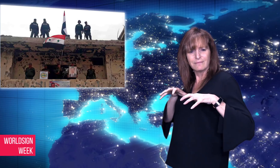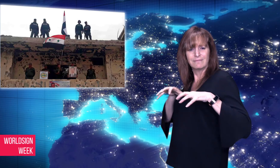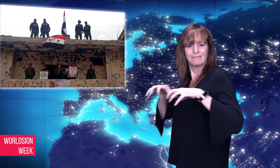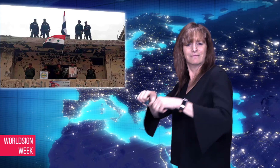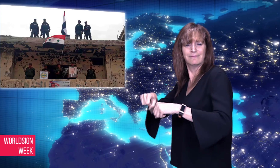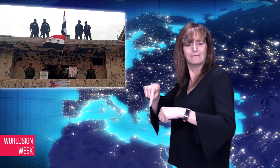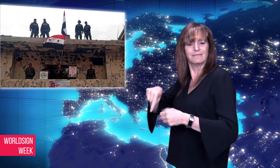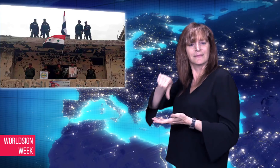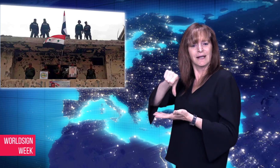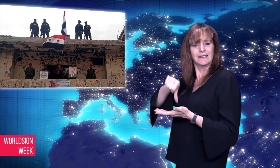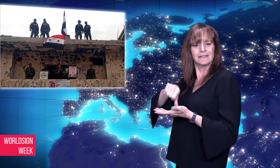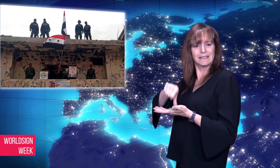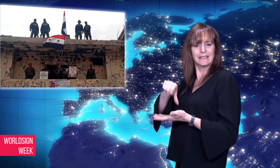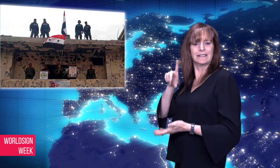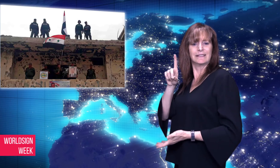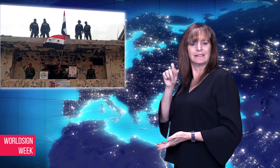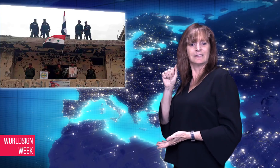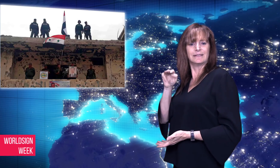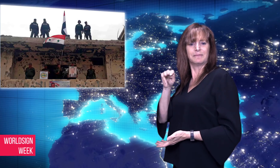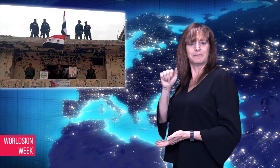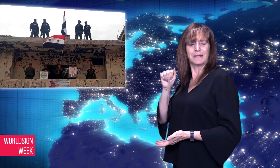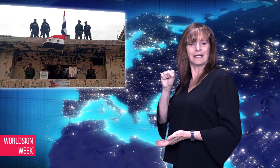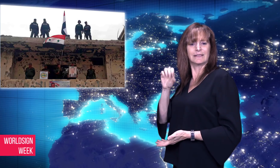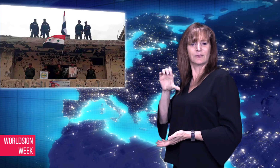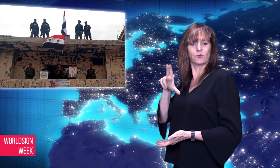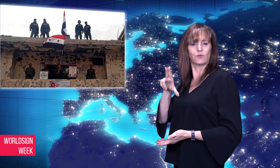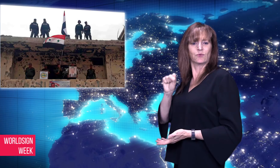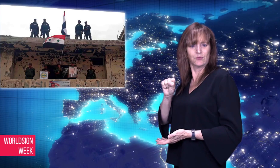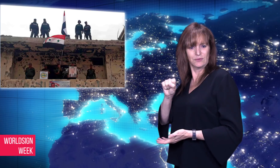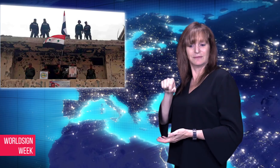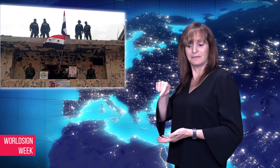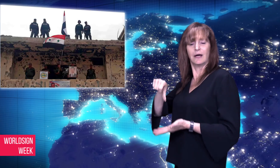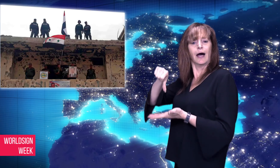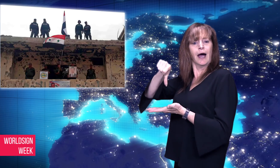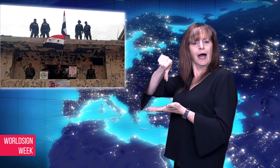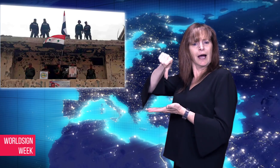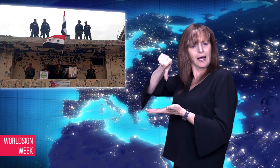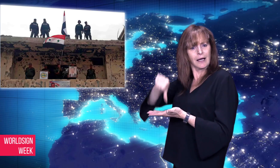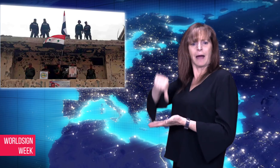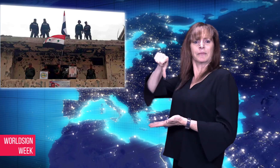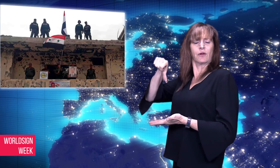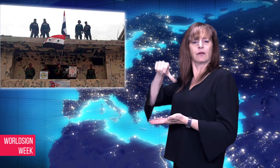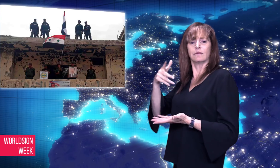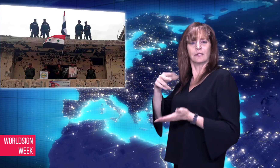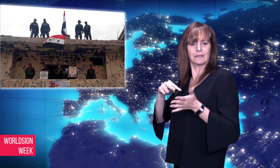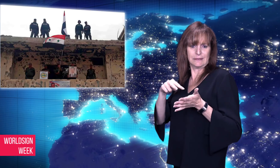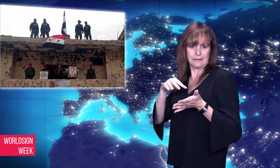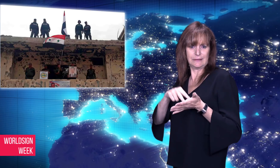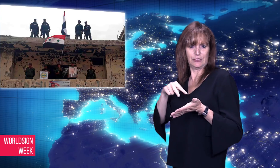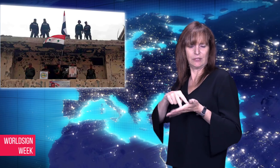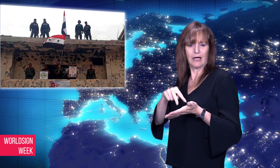of Damascus, the capital of Syria, from rebels and Islamic terrorist